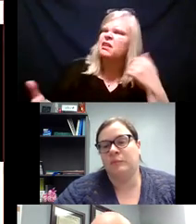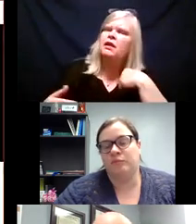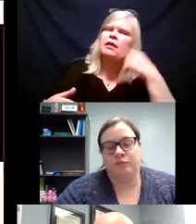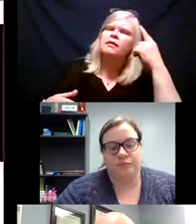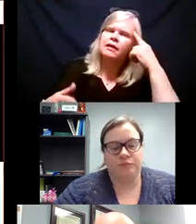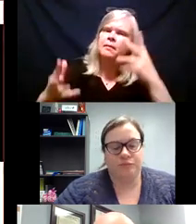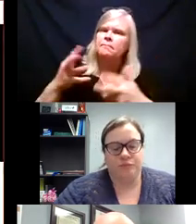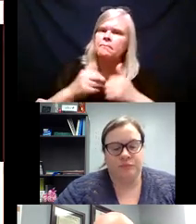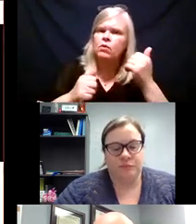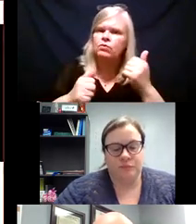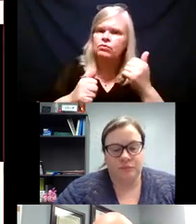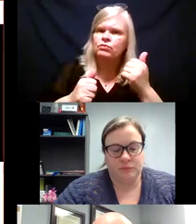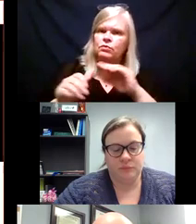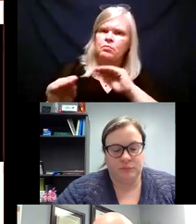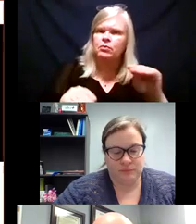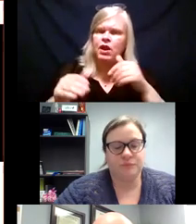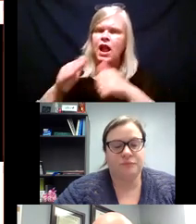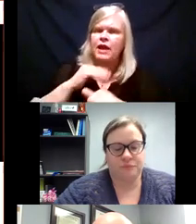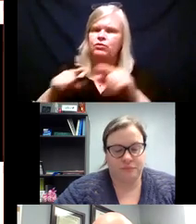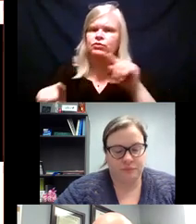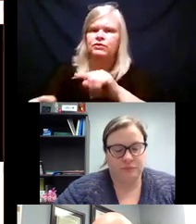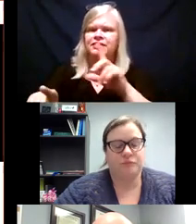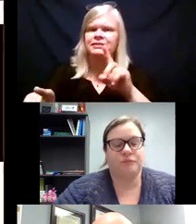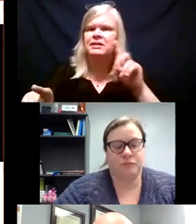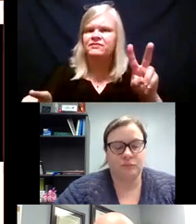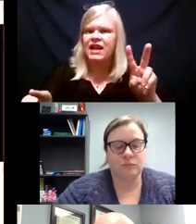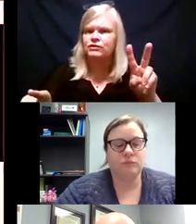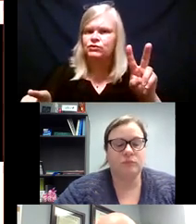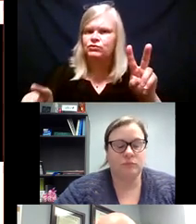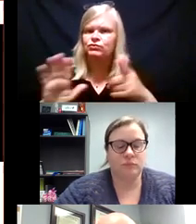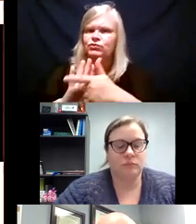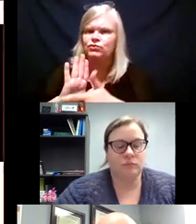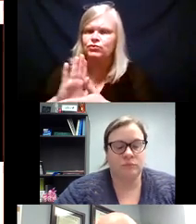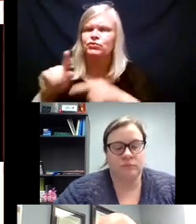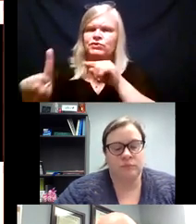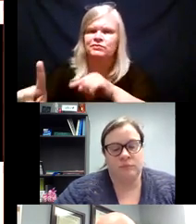THAT WOULD FALL UNDER THE DOMESTIC VIOLENCE STATUTES, AND